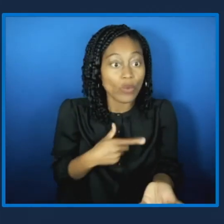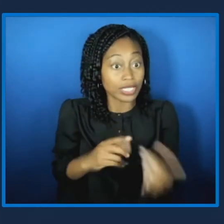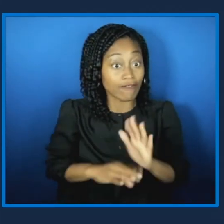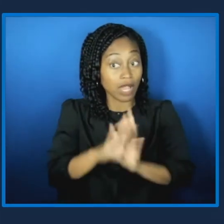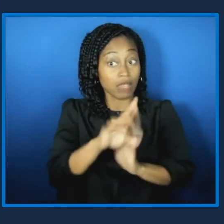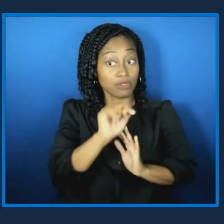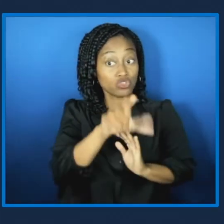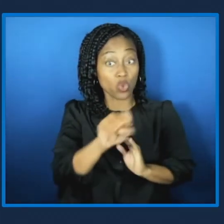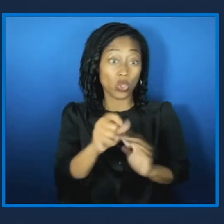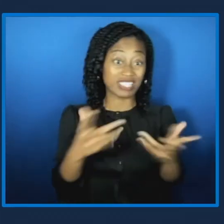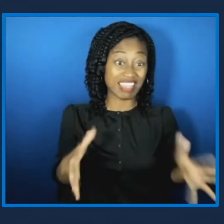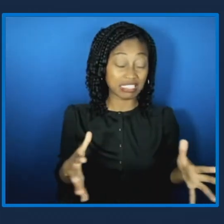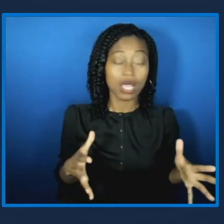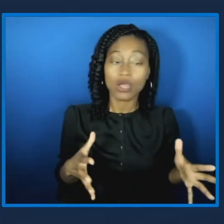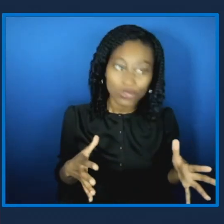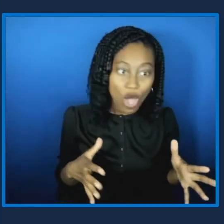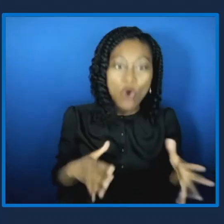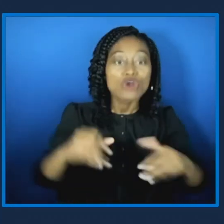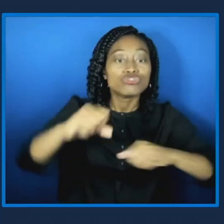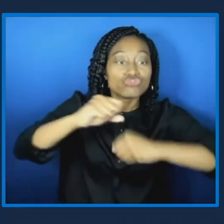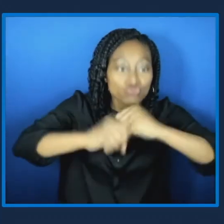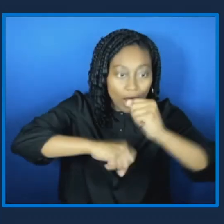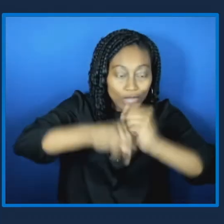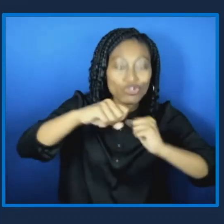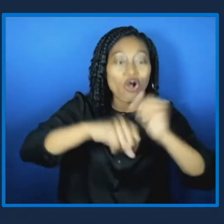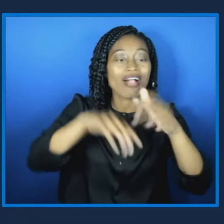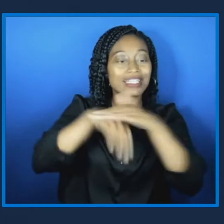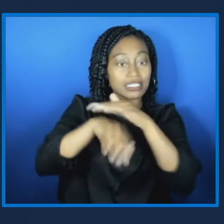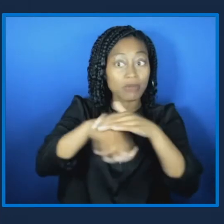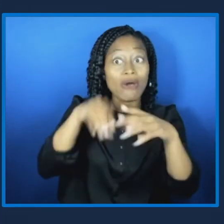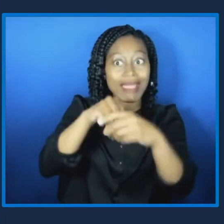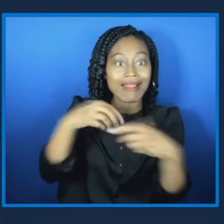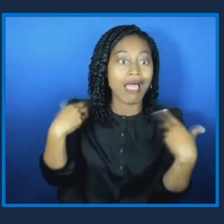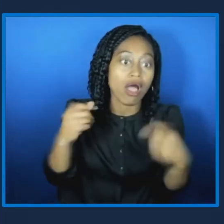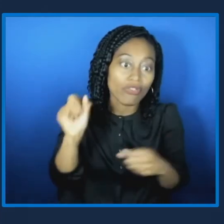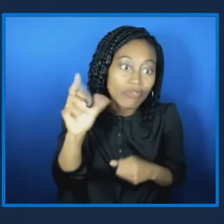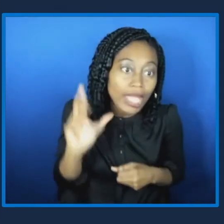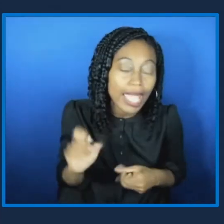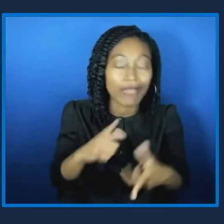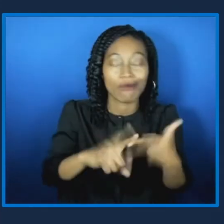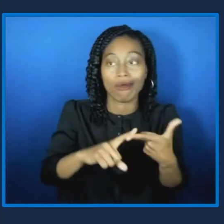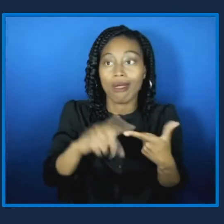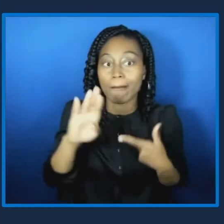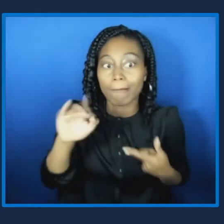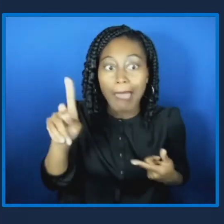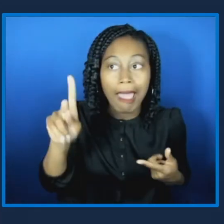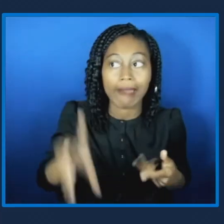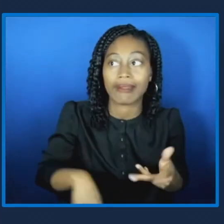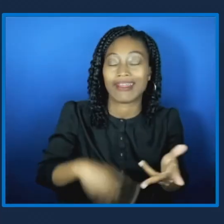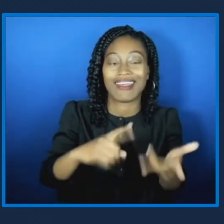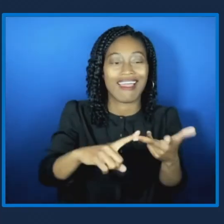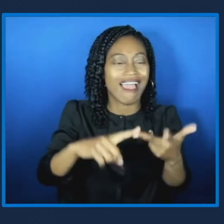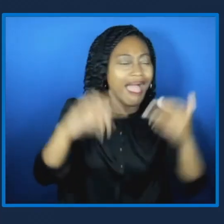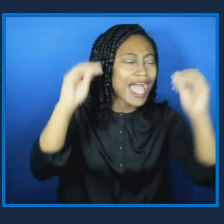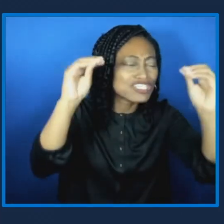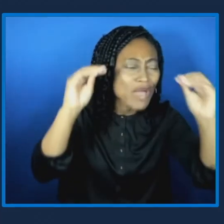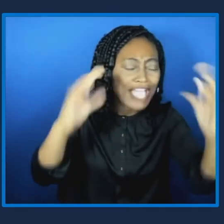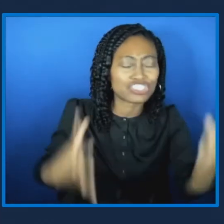structural accessibility into healthcare, into banking, into education, et cetera. And I think we need to be braver